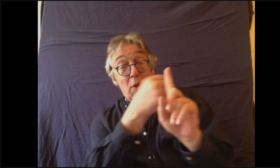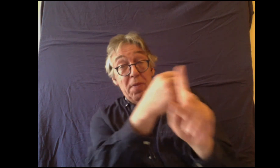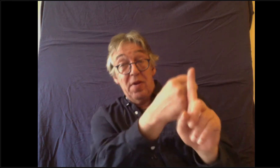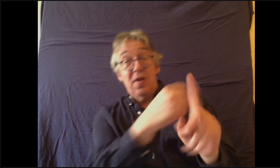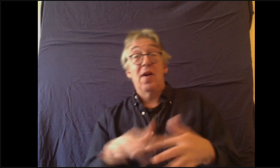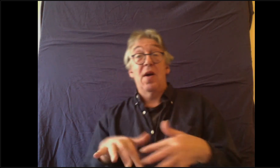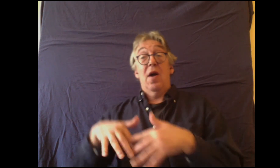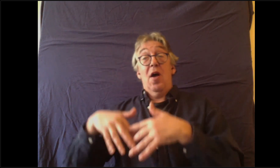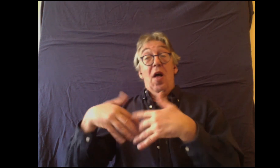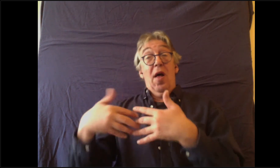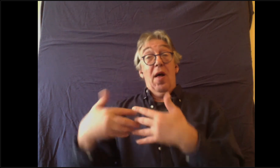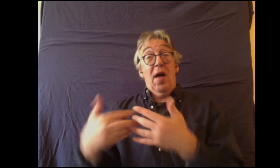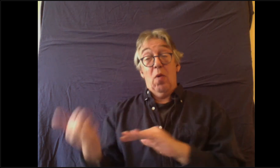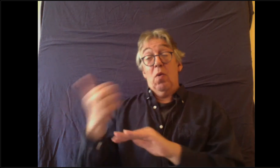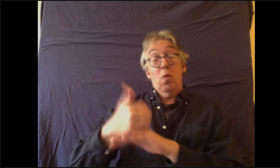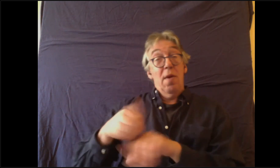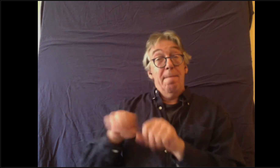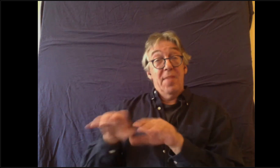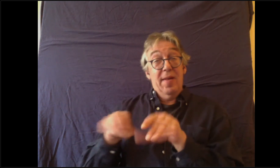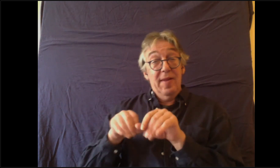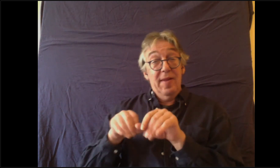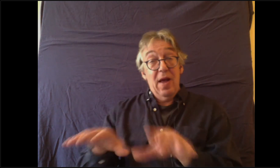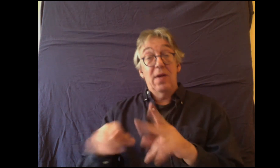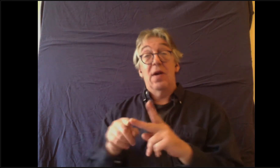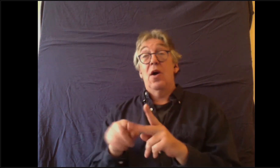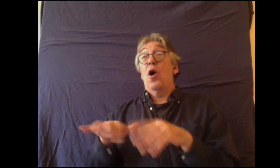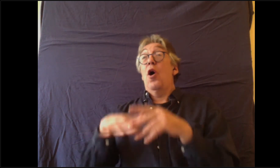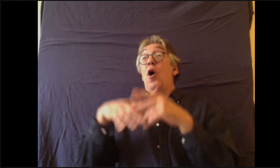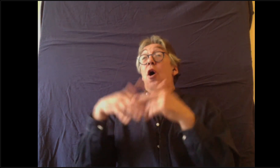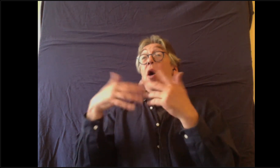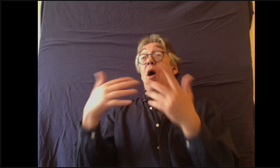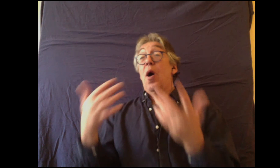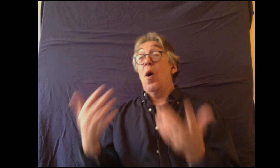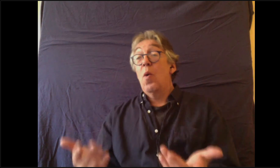how to do outreach both locally and at a national level.